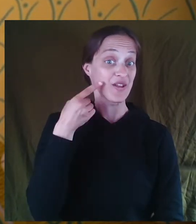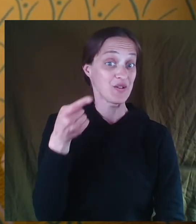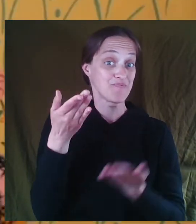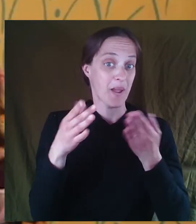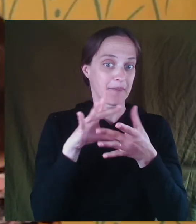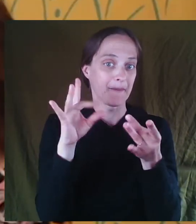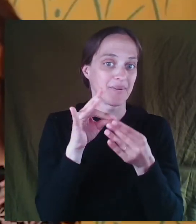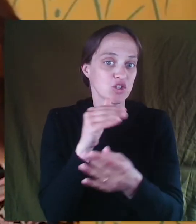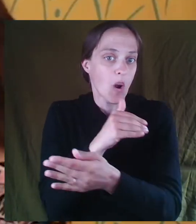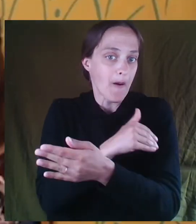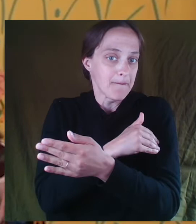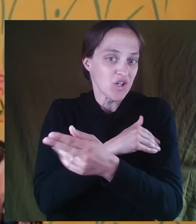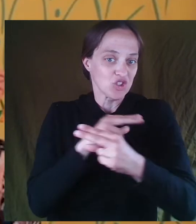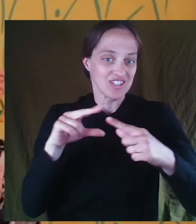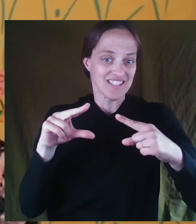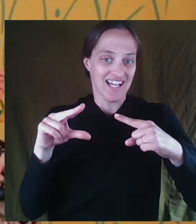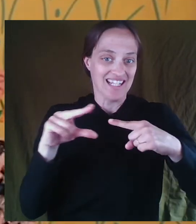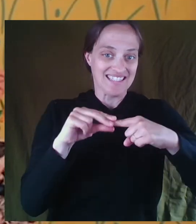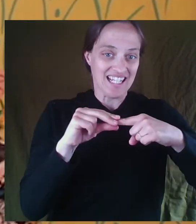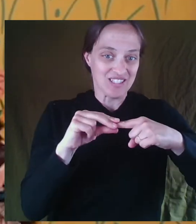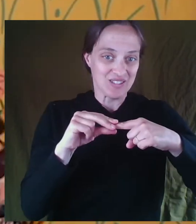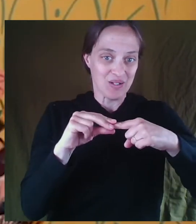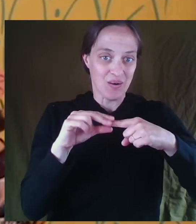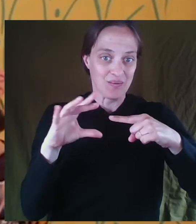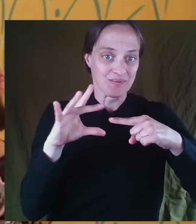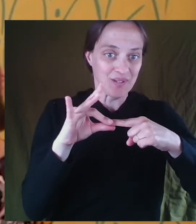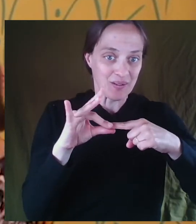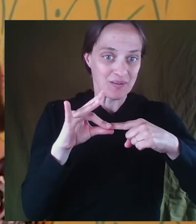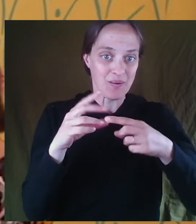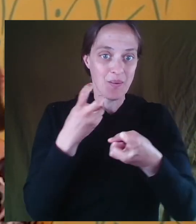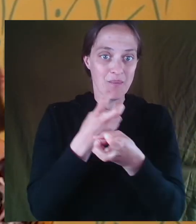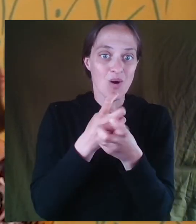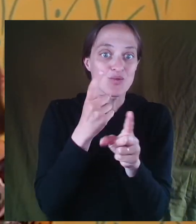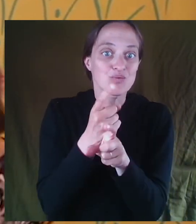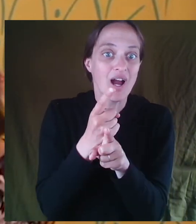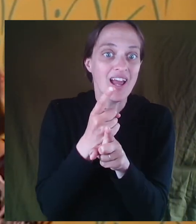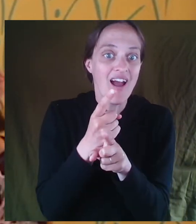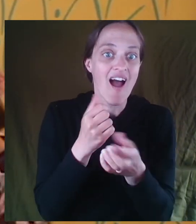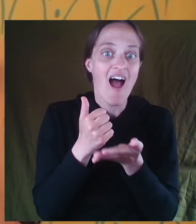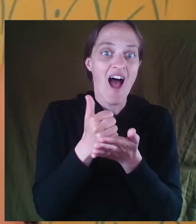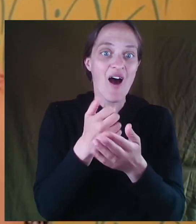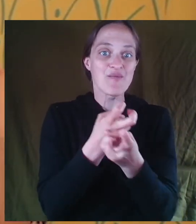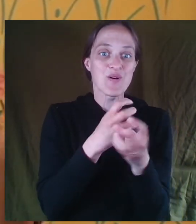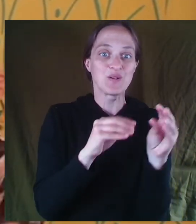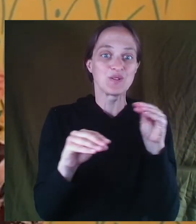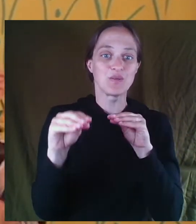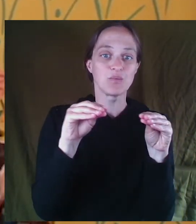Some of you probably said that muscles are attached to bones. They help bones move.